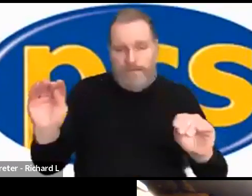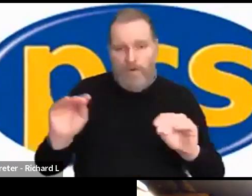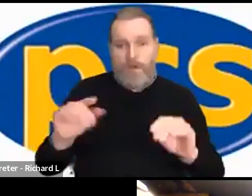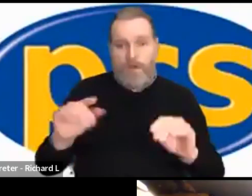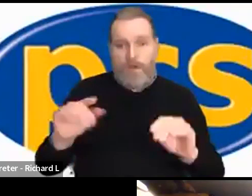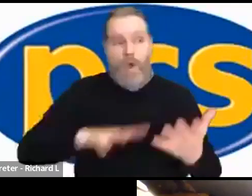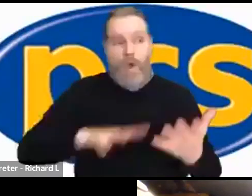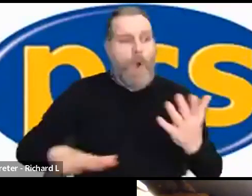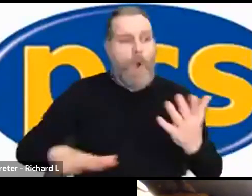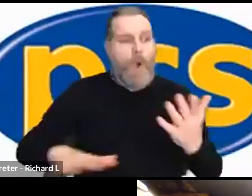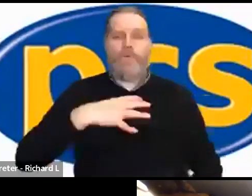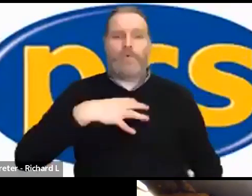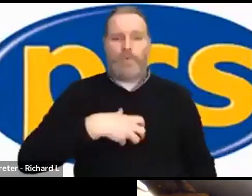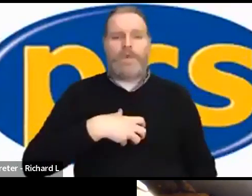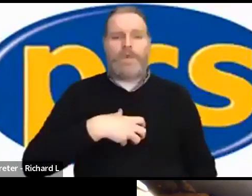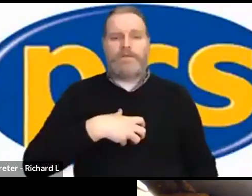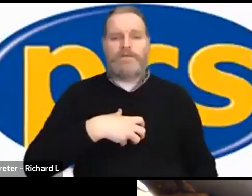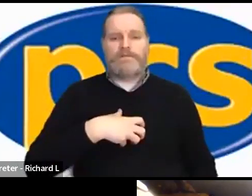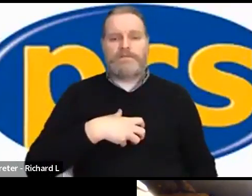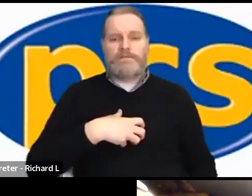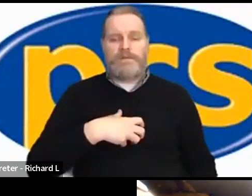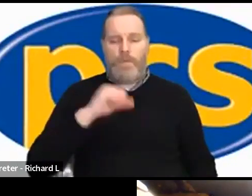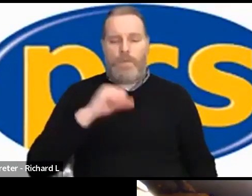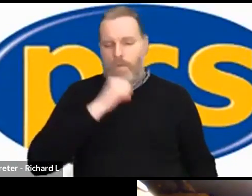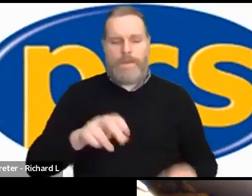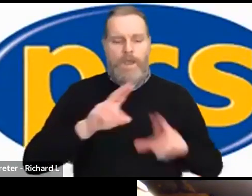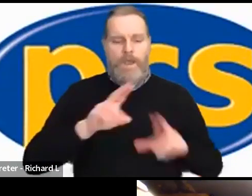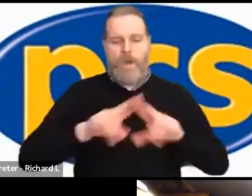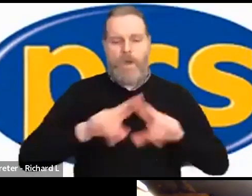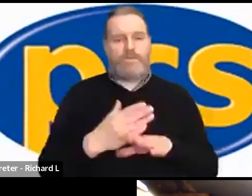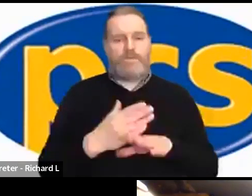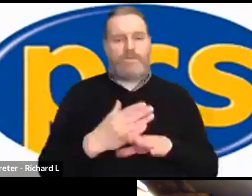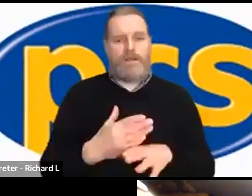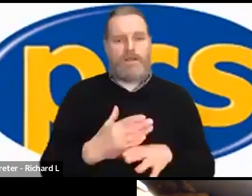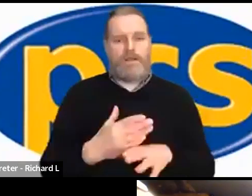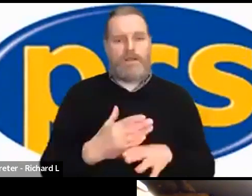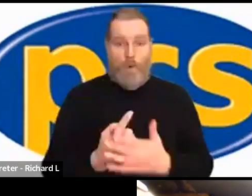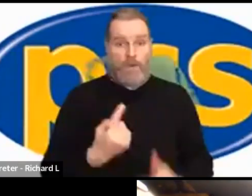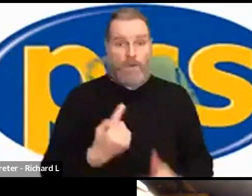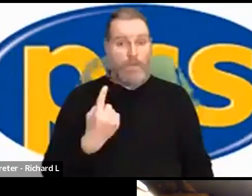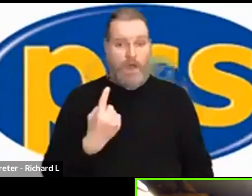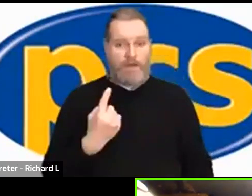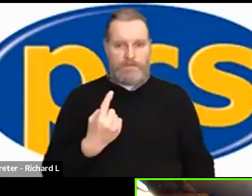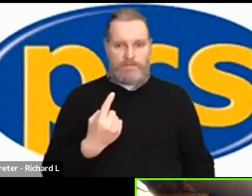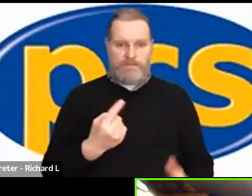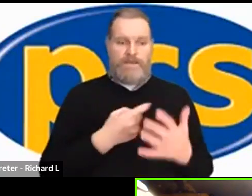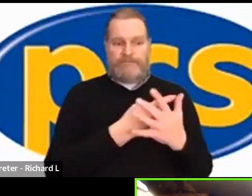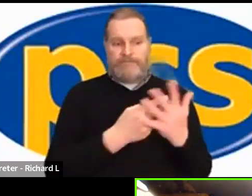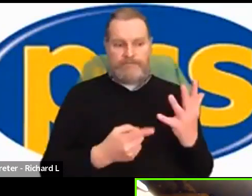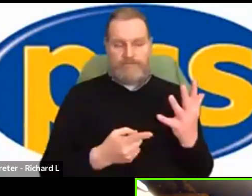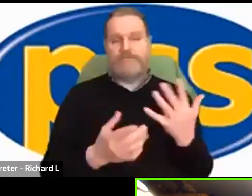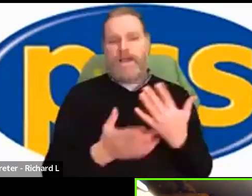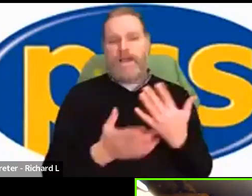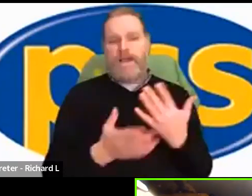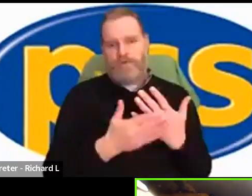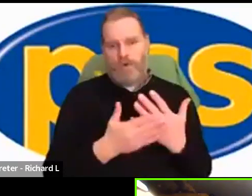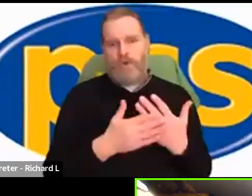day, it was announced earlier because all unions, not unions needed to get their needed to get their messaging out. At the same time. So that's the reason why they why this has happened, because this has happened, because we're